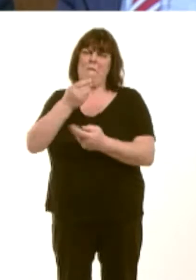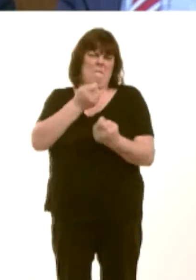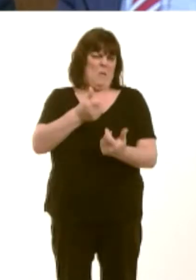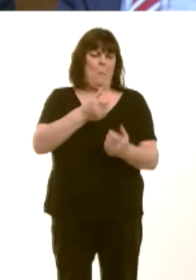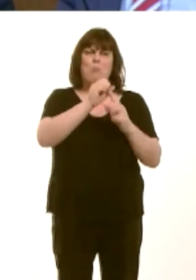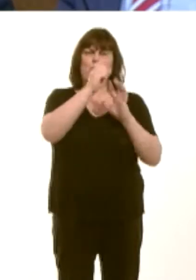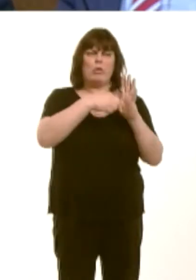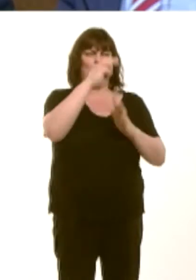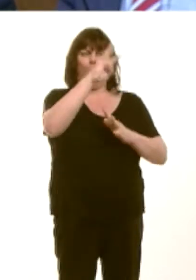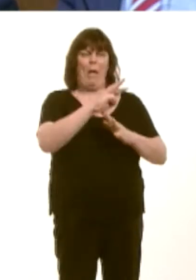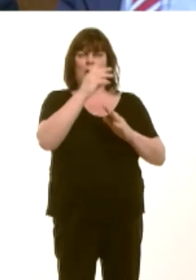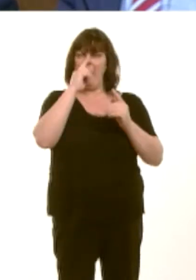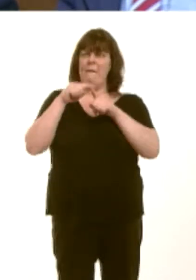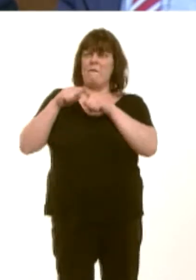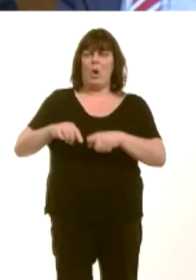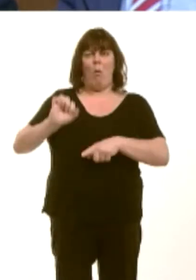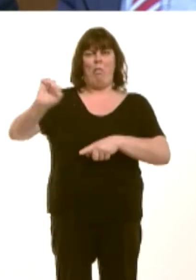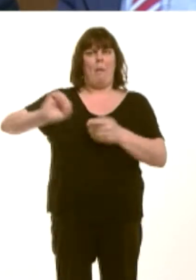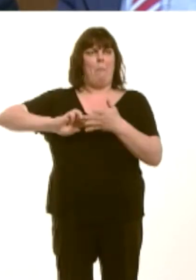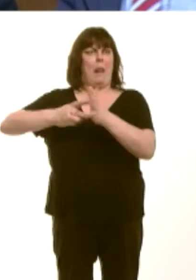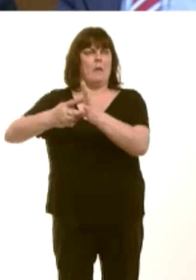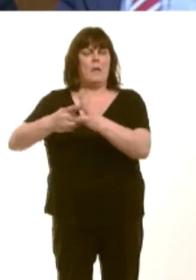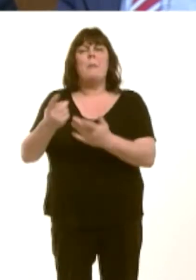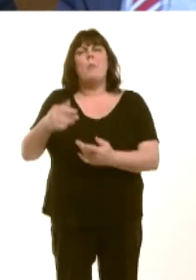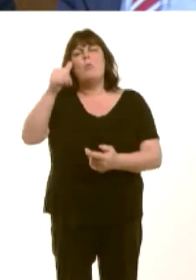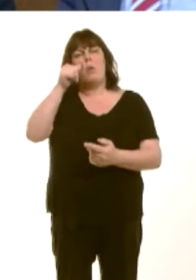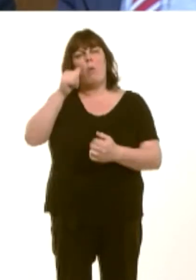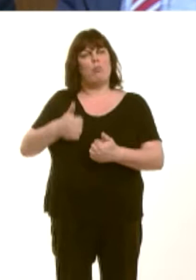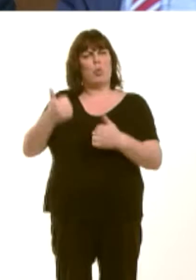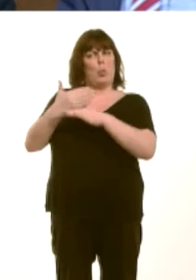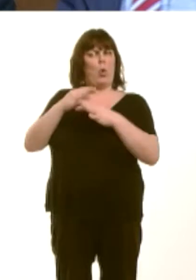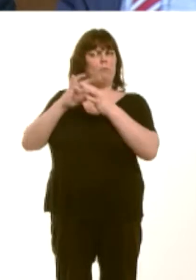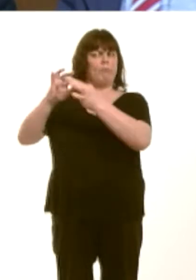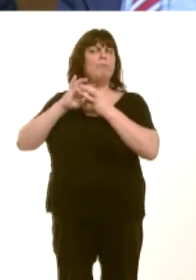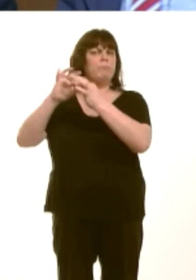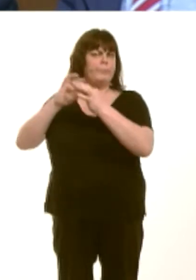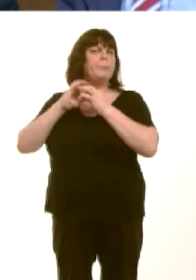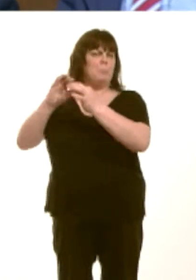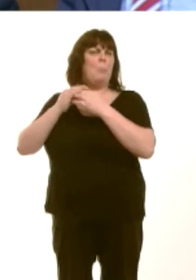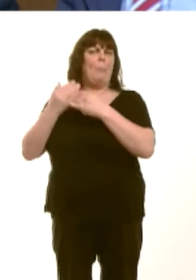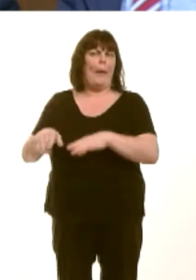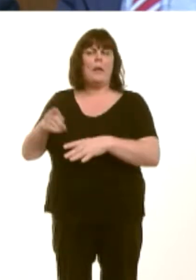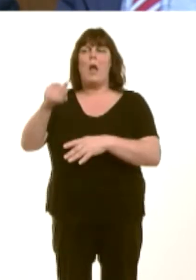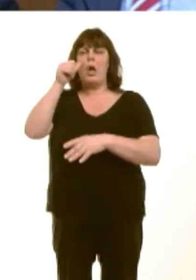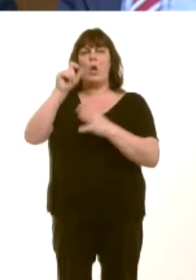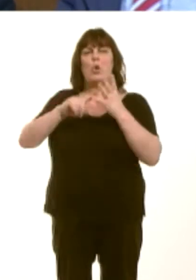fit that pattern. Nevertheless, good work is being done by our representatives, and indeed, the UKTI, working